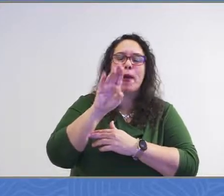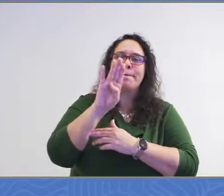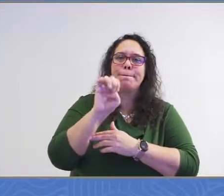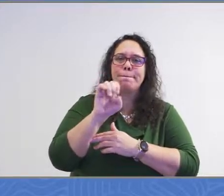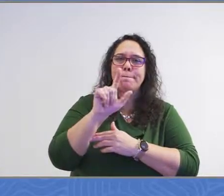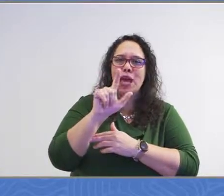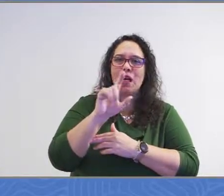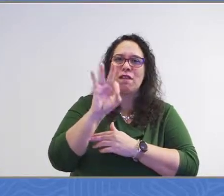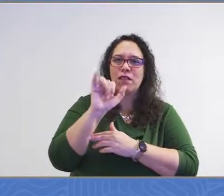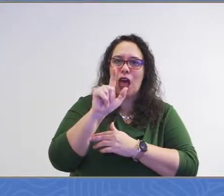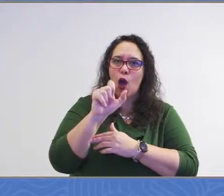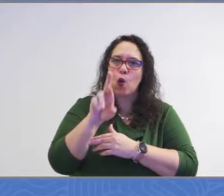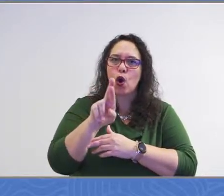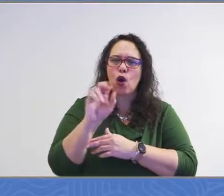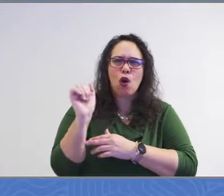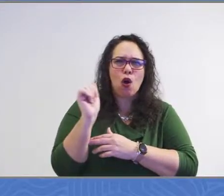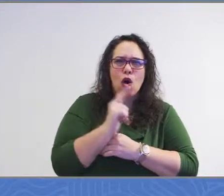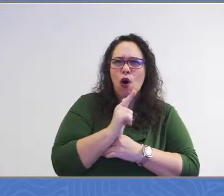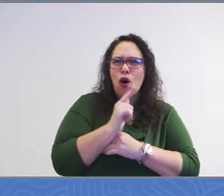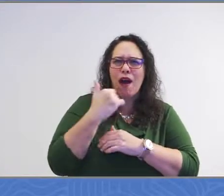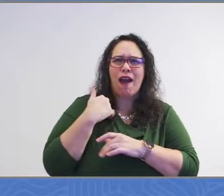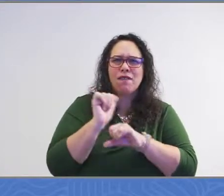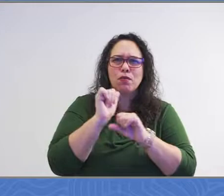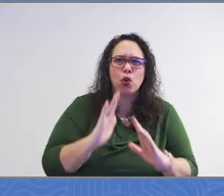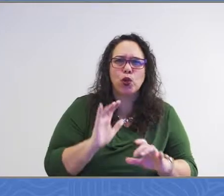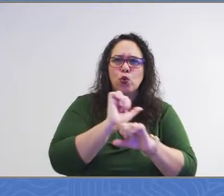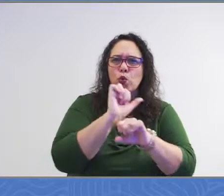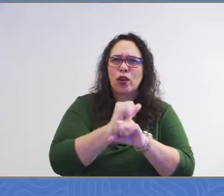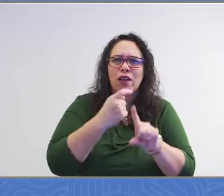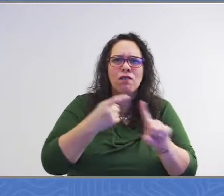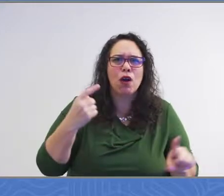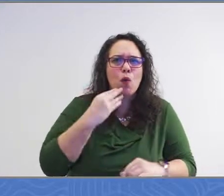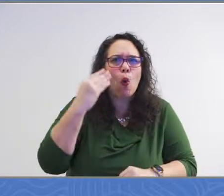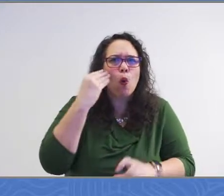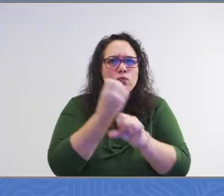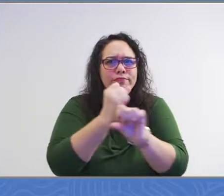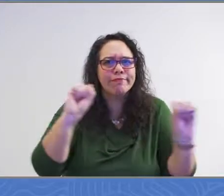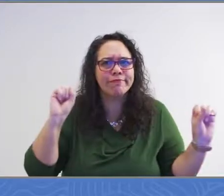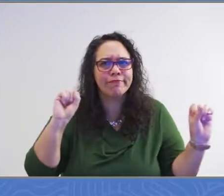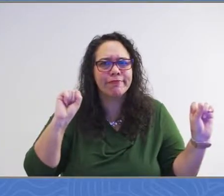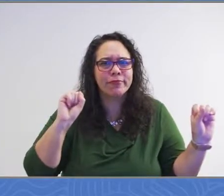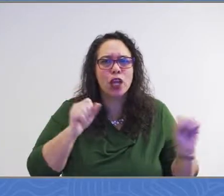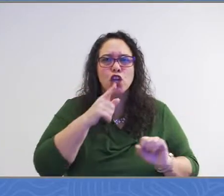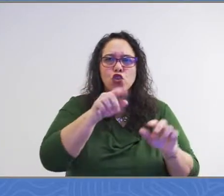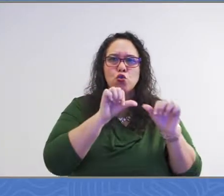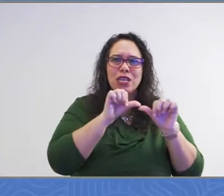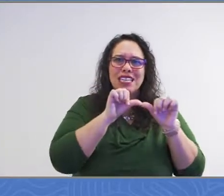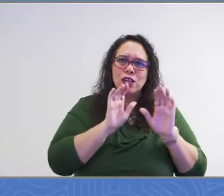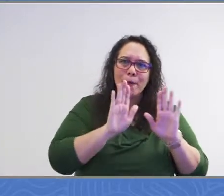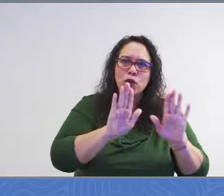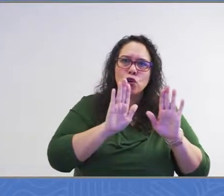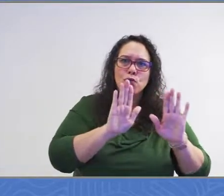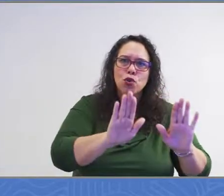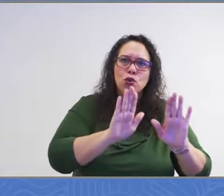All have their employees working from the safety of their own homes. You continue to push and push our students